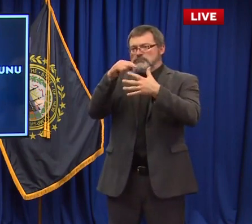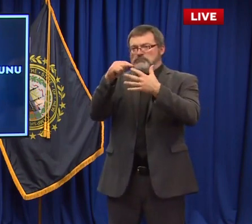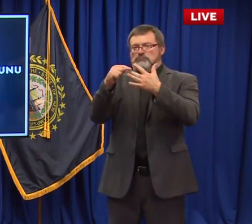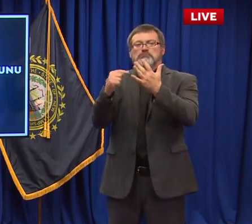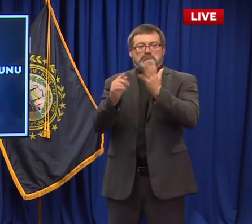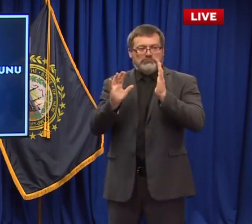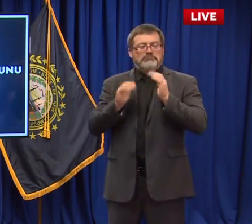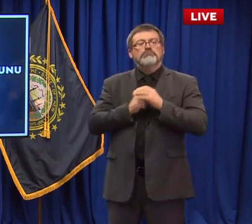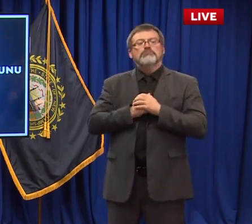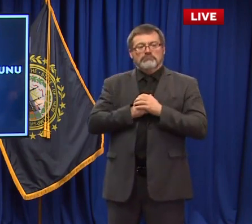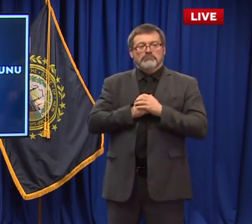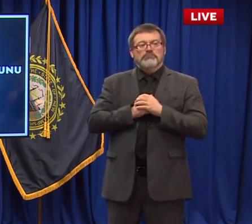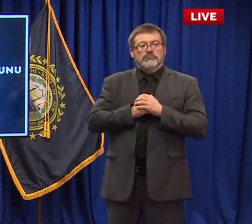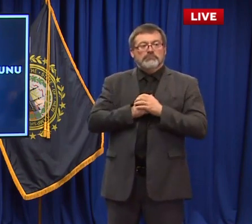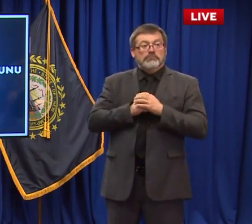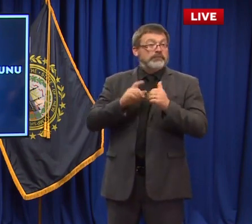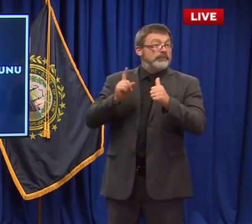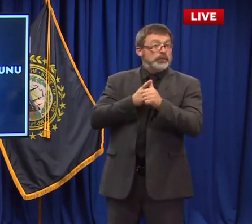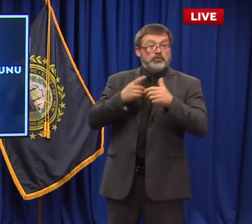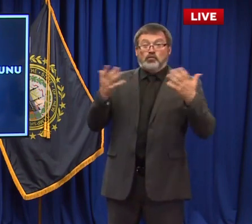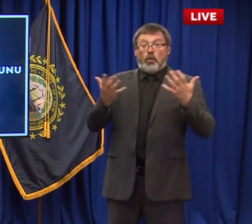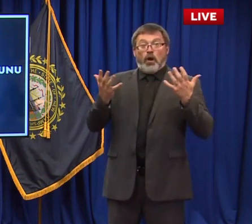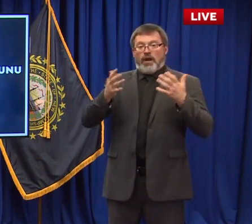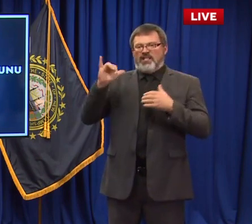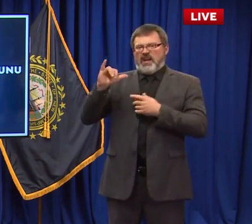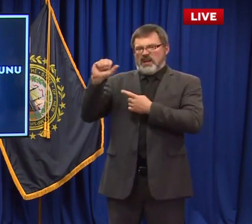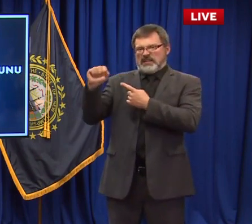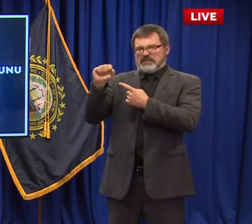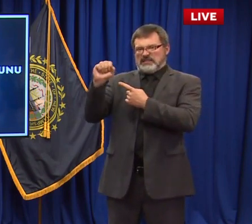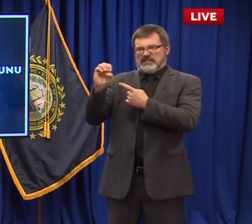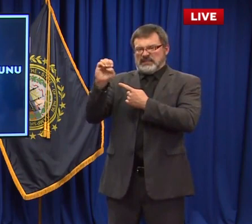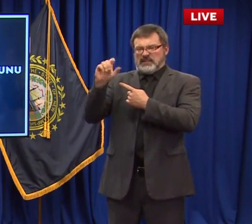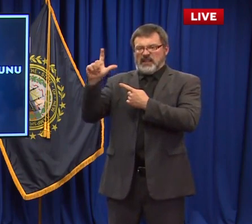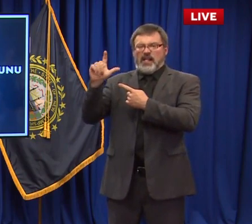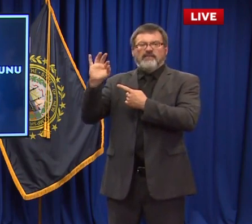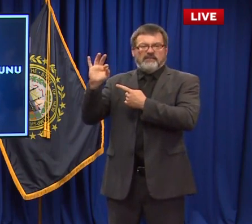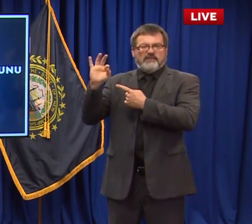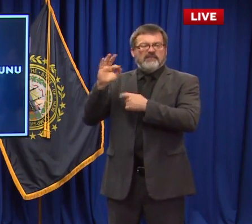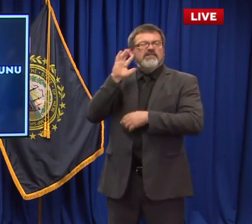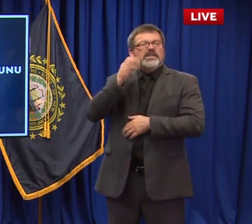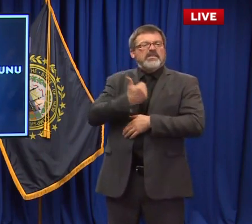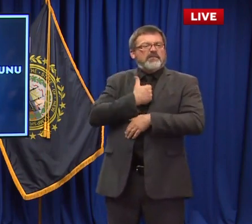A FEW THINGS WE WANT TO TALK ABOUT AND THEN WE WILL OPEN FOR QUESTIONS.